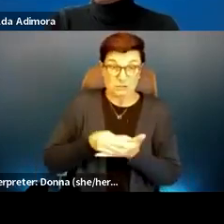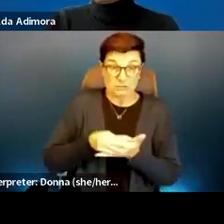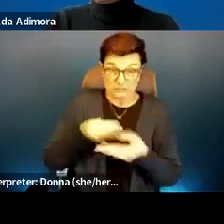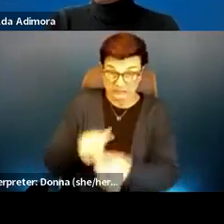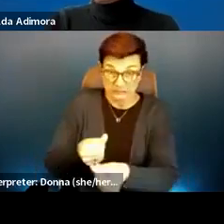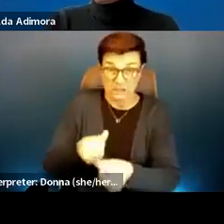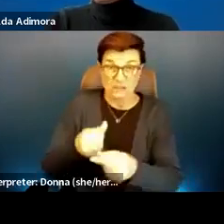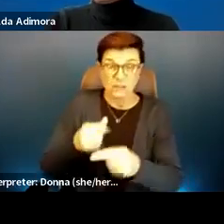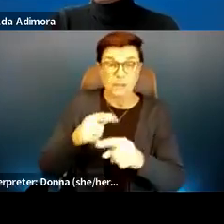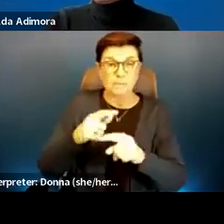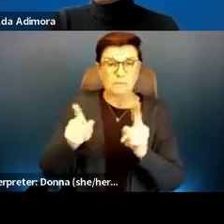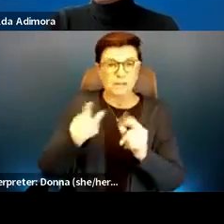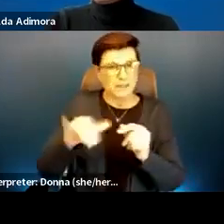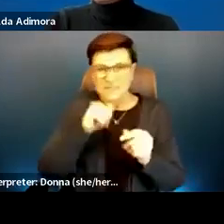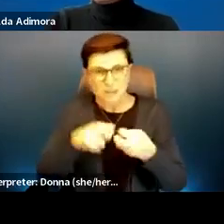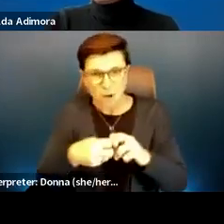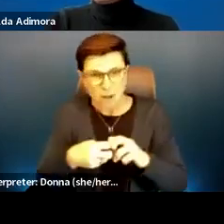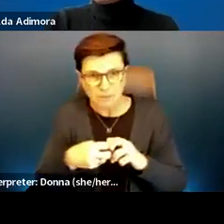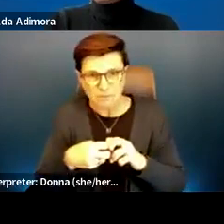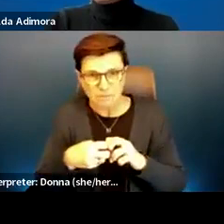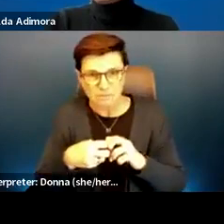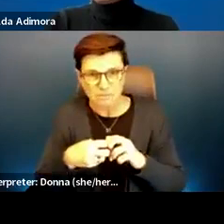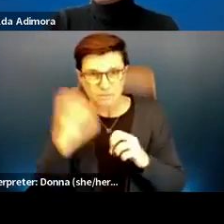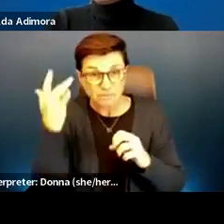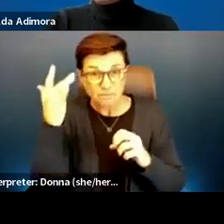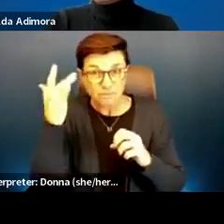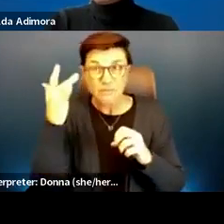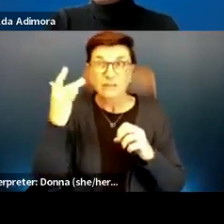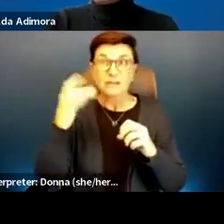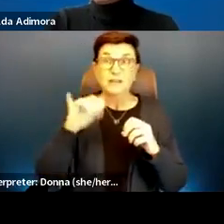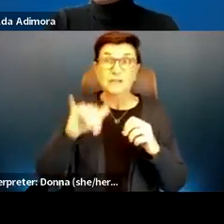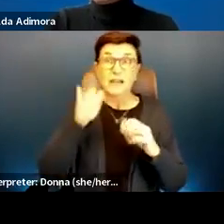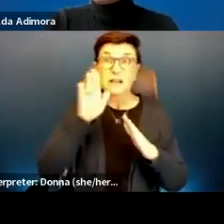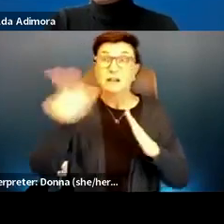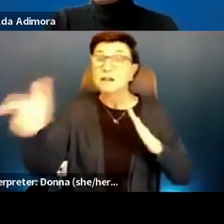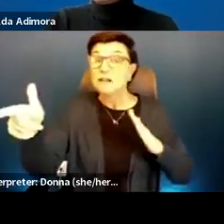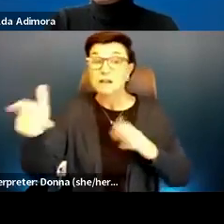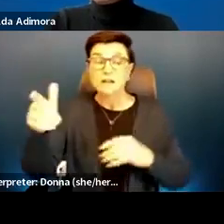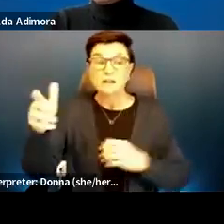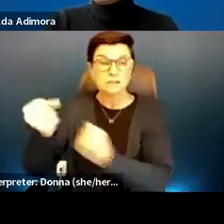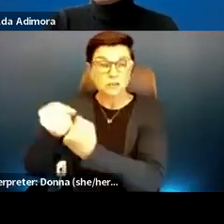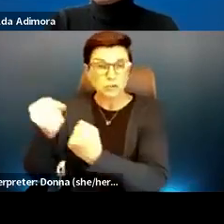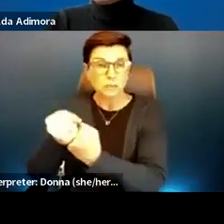where they are supporting core staff who are going to be needed year after year after year after year